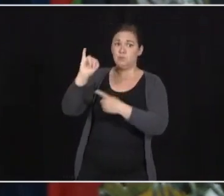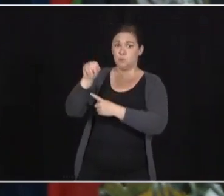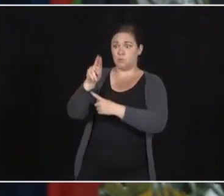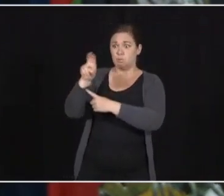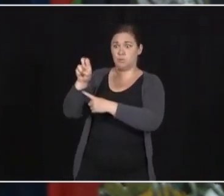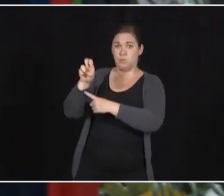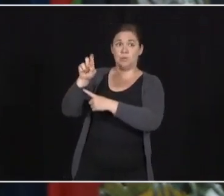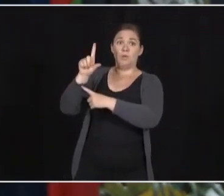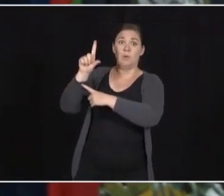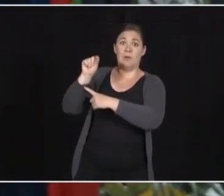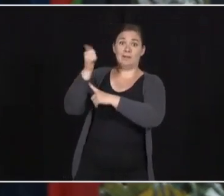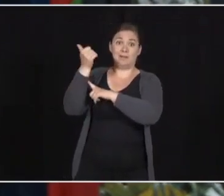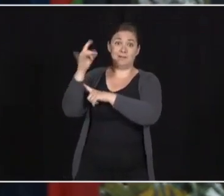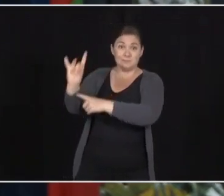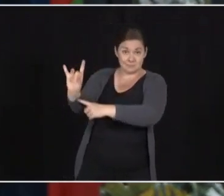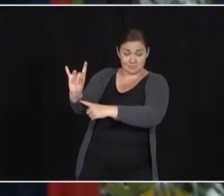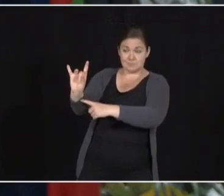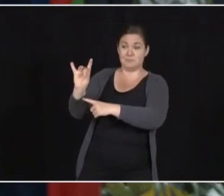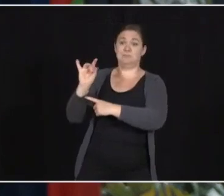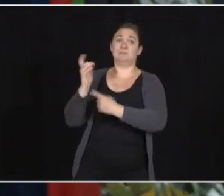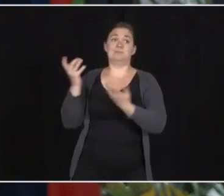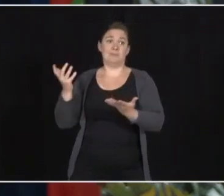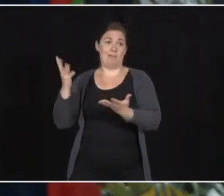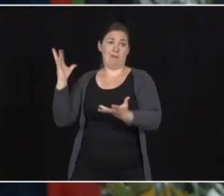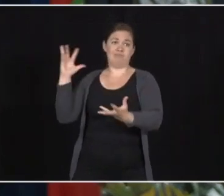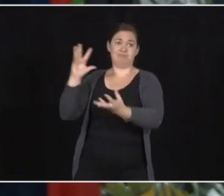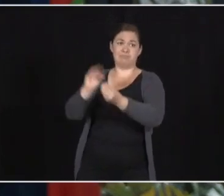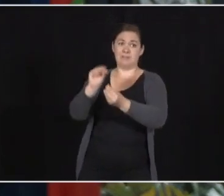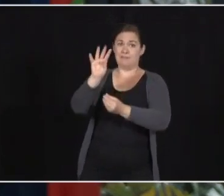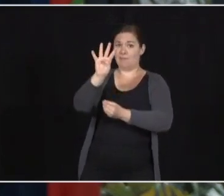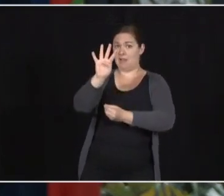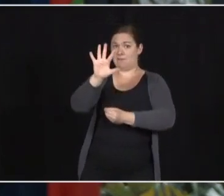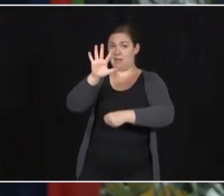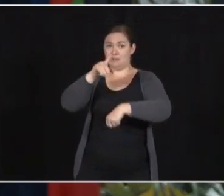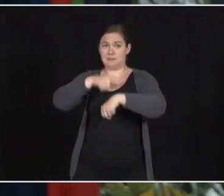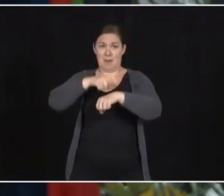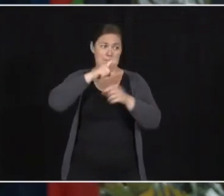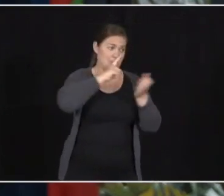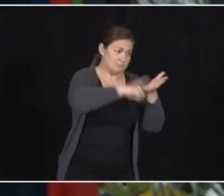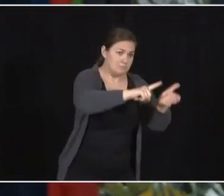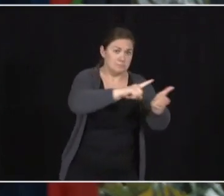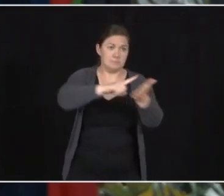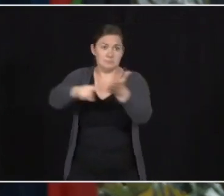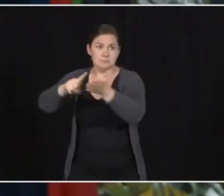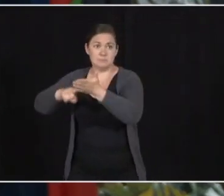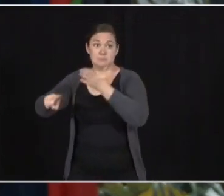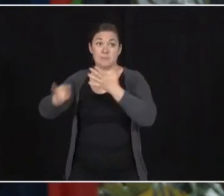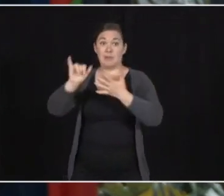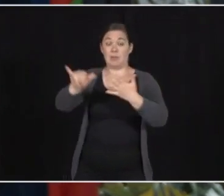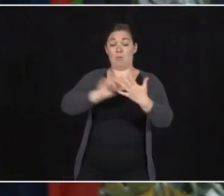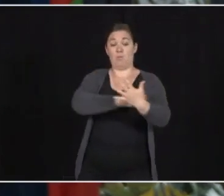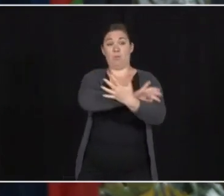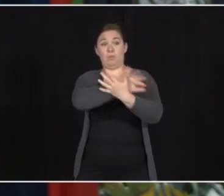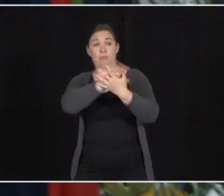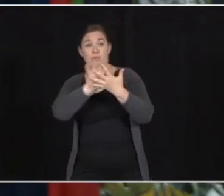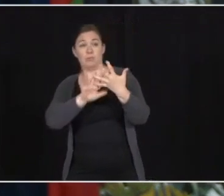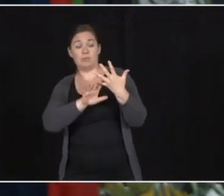These homes were inspected about 45 times. So when we look at the homes, typically have to provide a supportive measure.